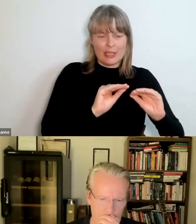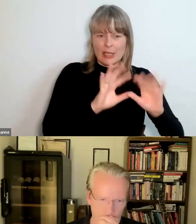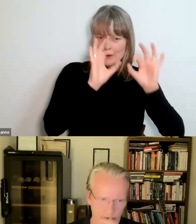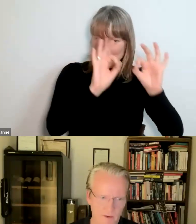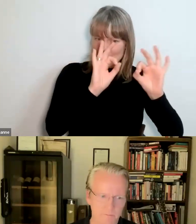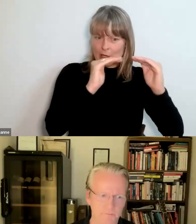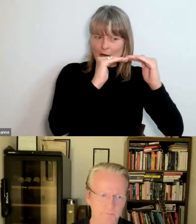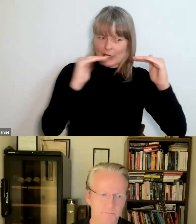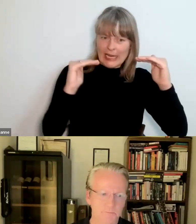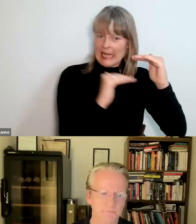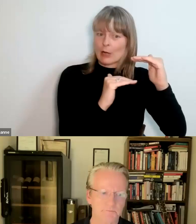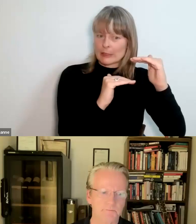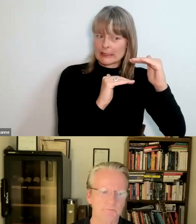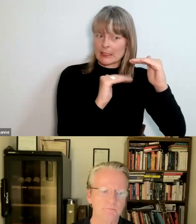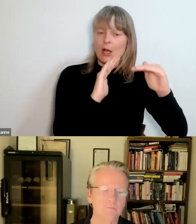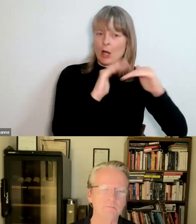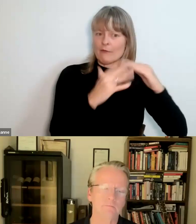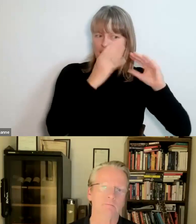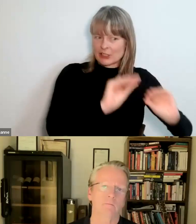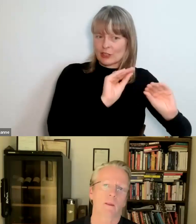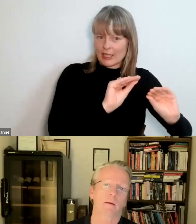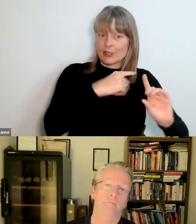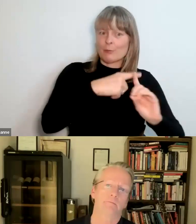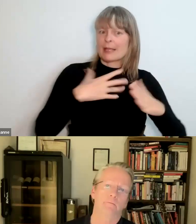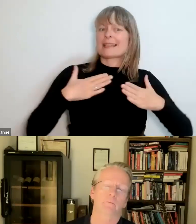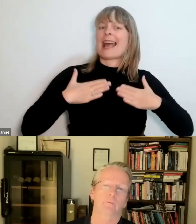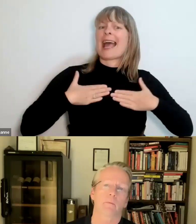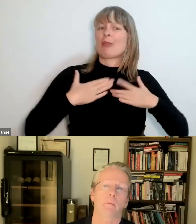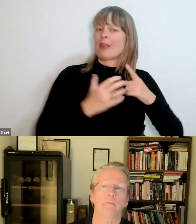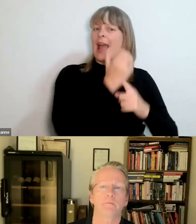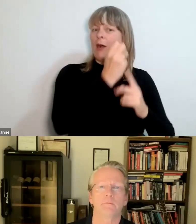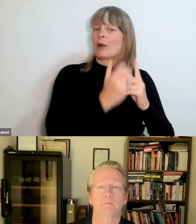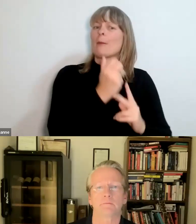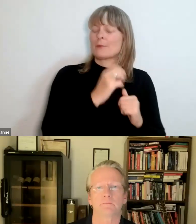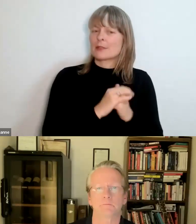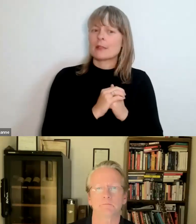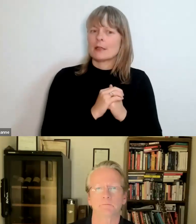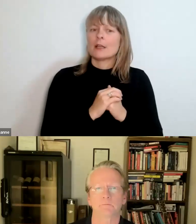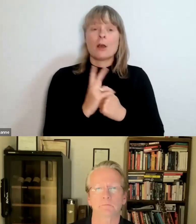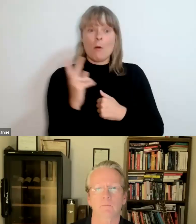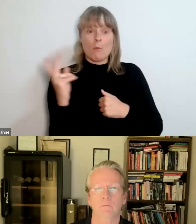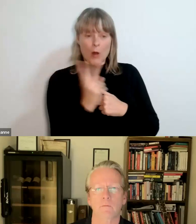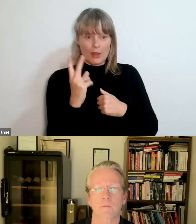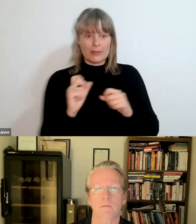children spending all that time there that we have so much time invested, and yet frustratingly, and I say frustrating because I